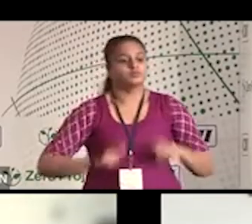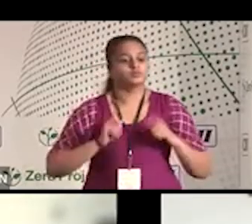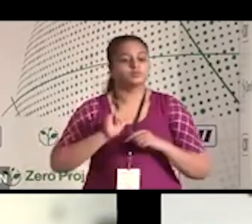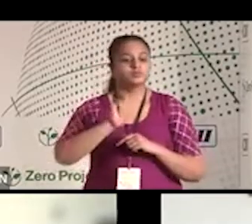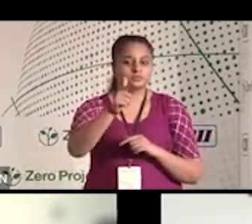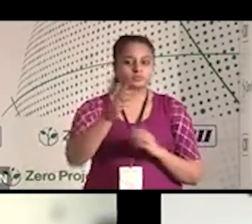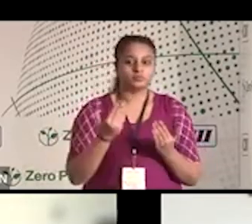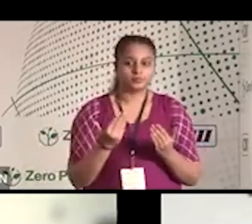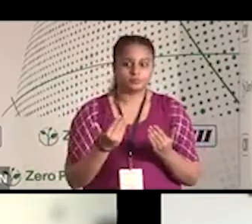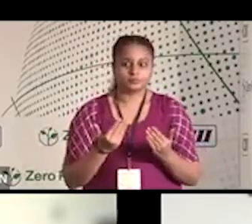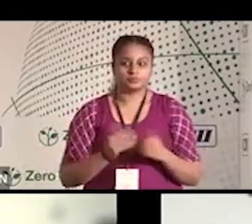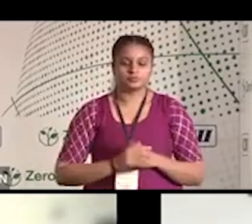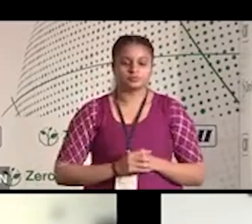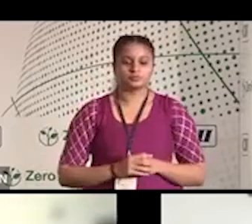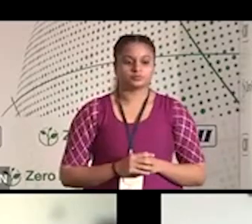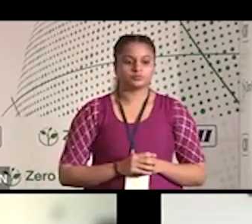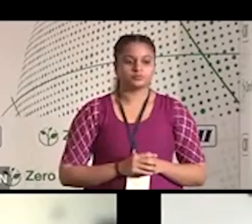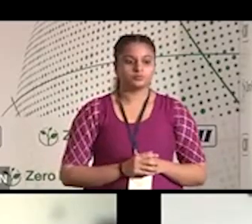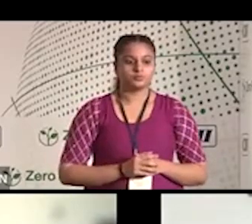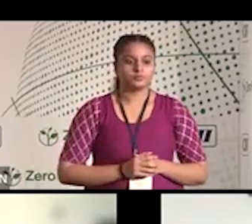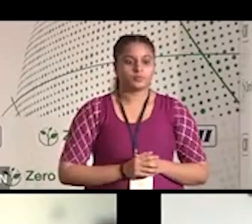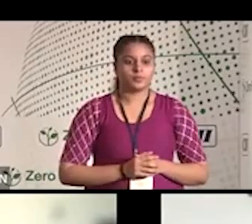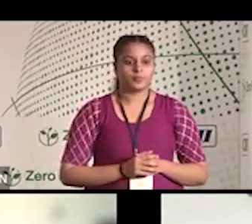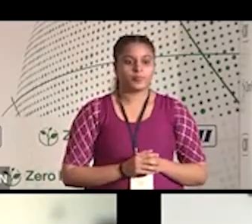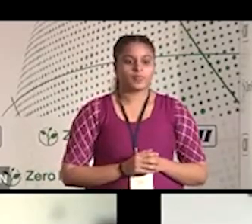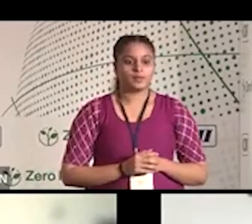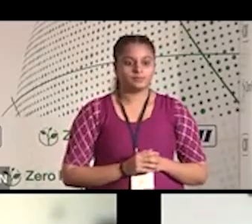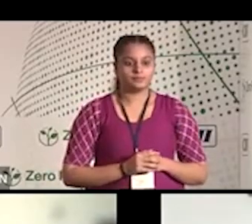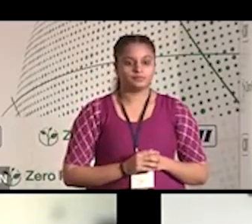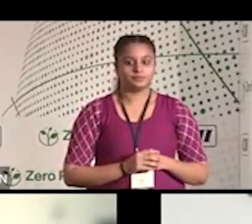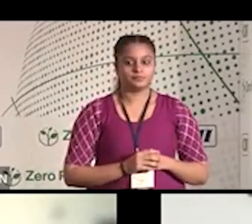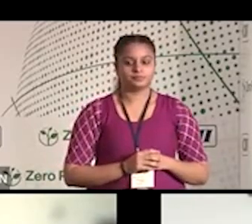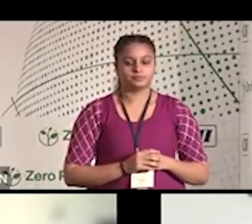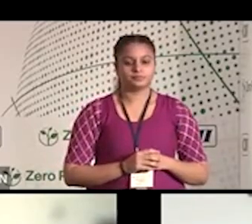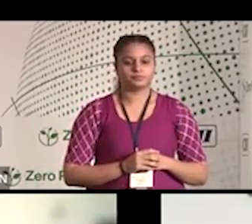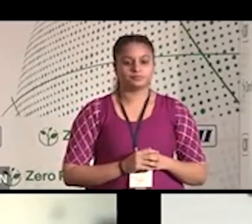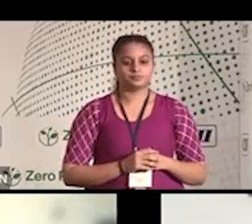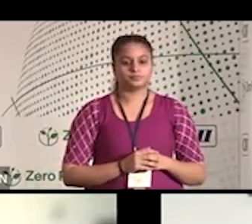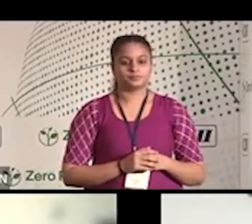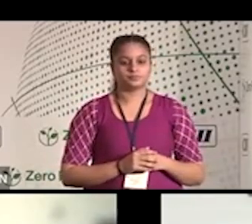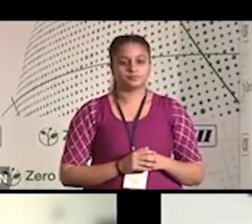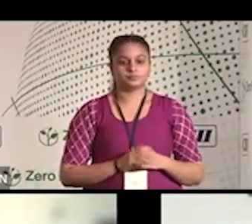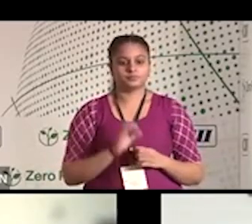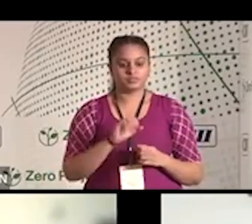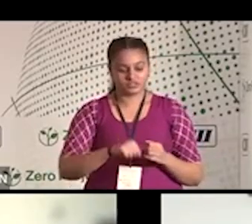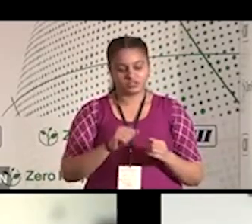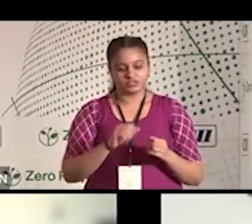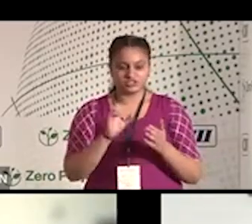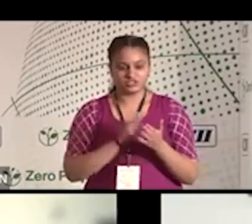Are they in management positions? That's a great it's a great it's a great point. Chitra, I know you're back. I was just trying to fill some time